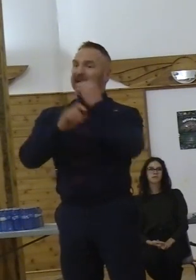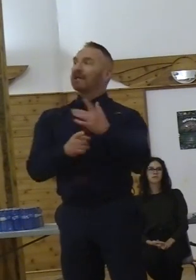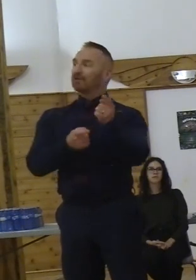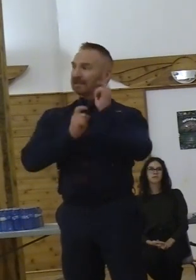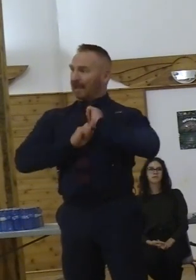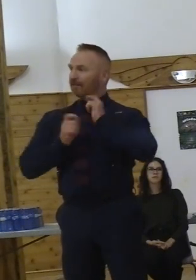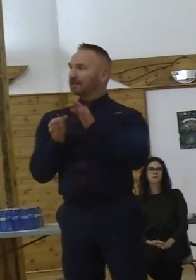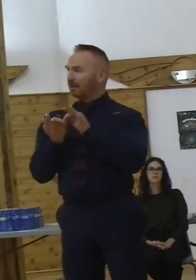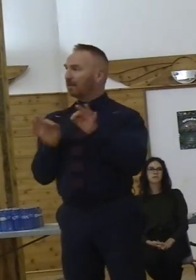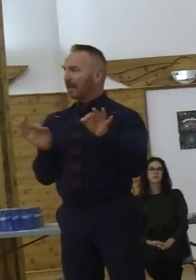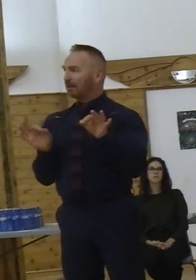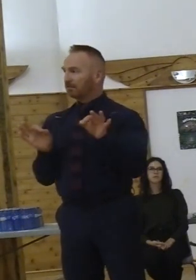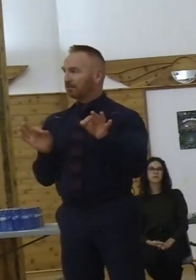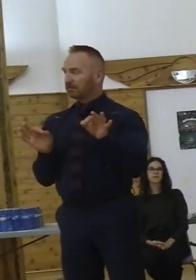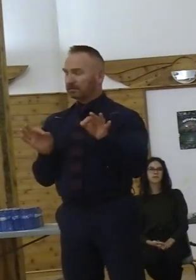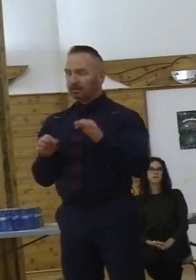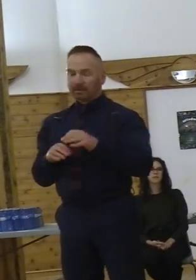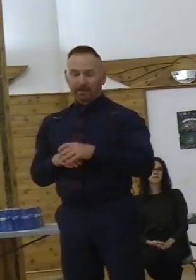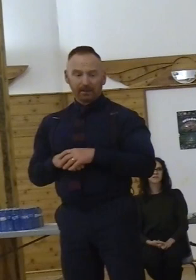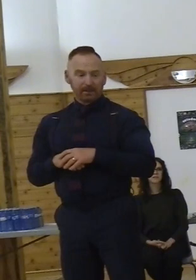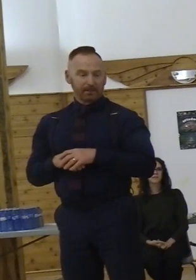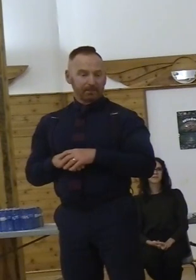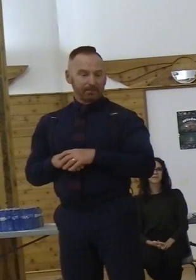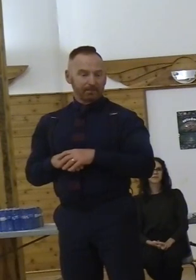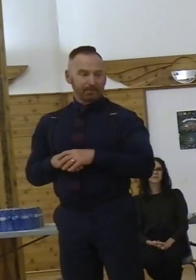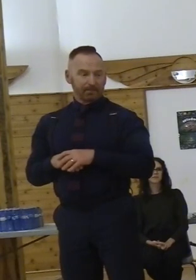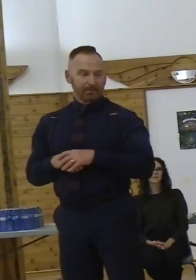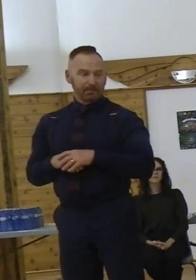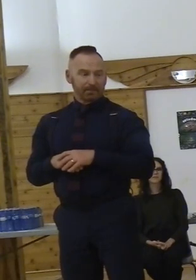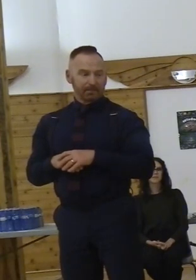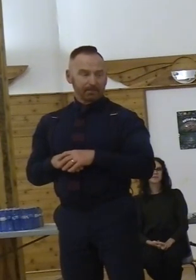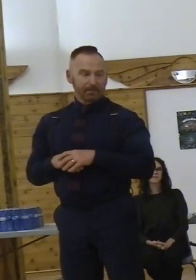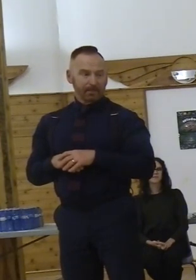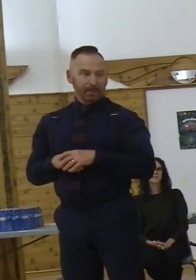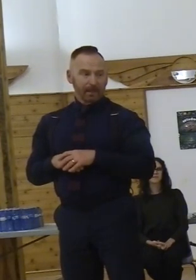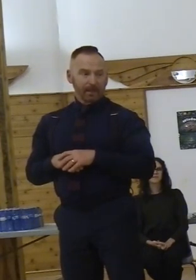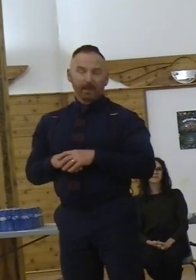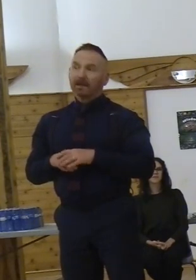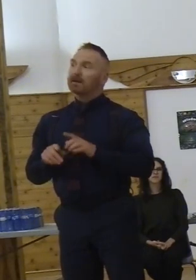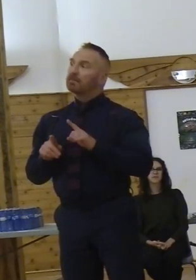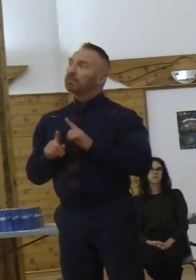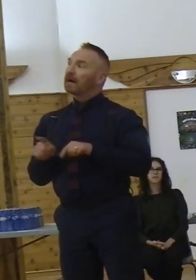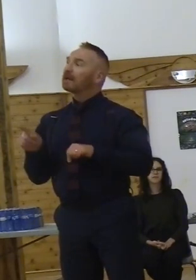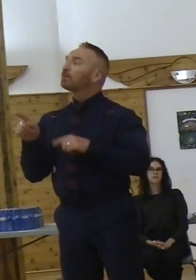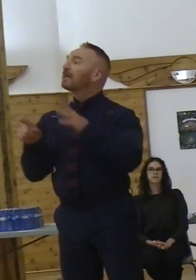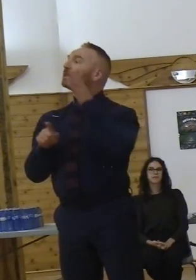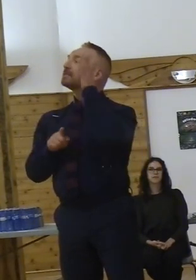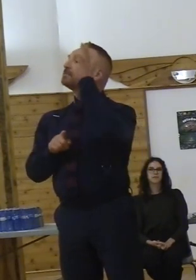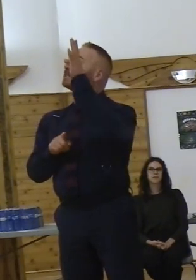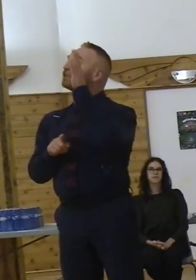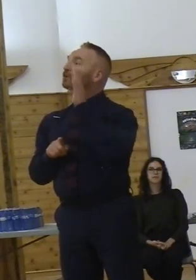But for the speakers, when you hear a speaker speaking their language, you feel it from